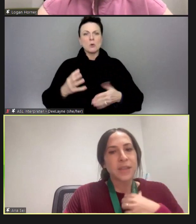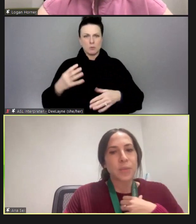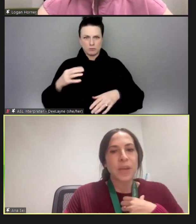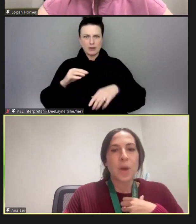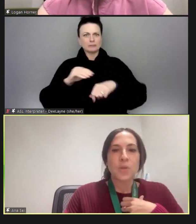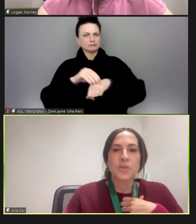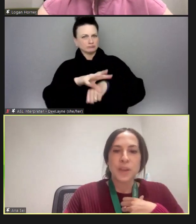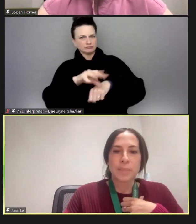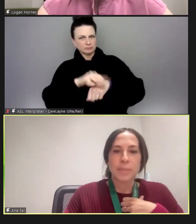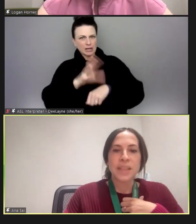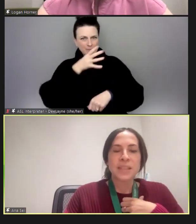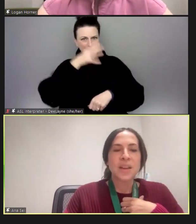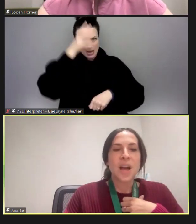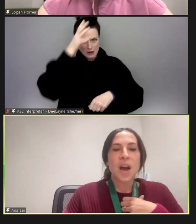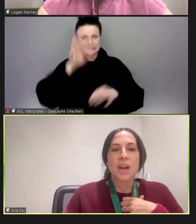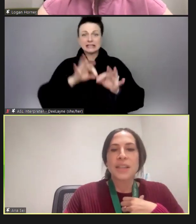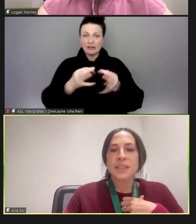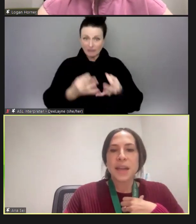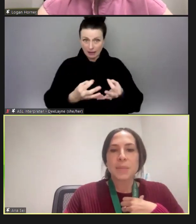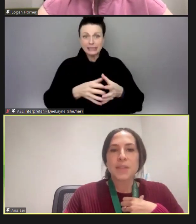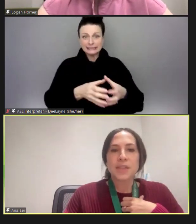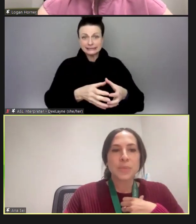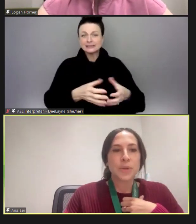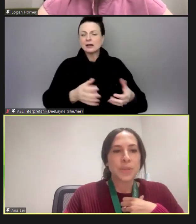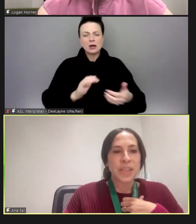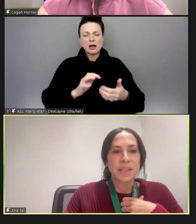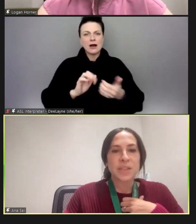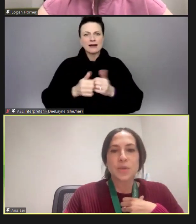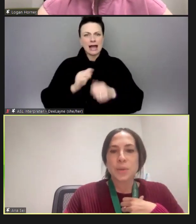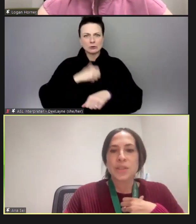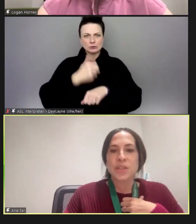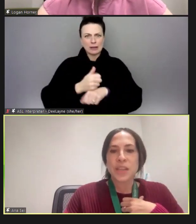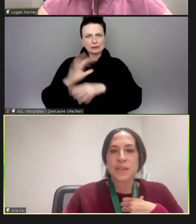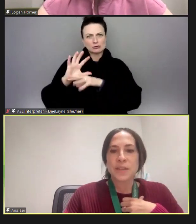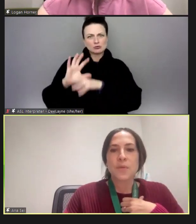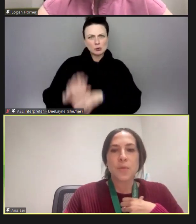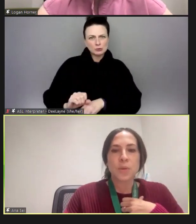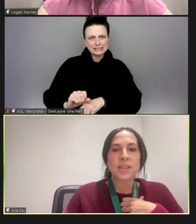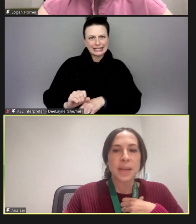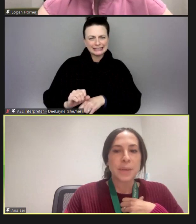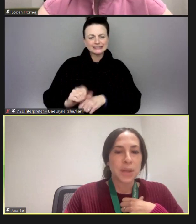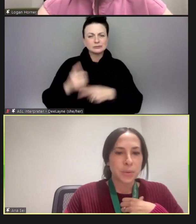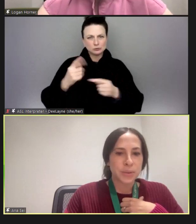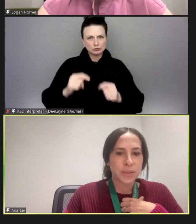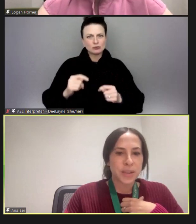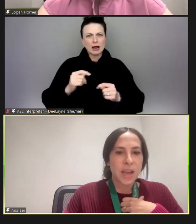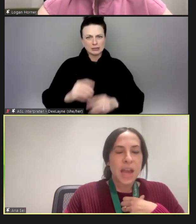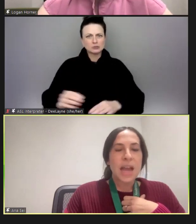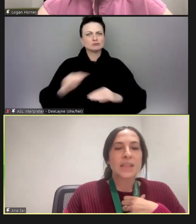we coach families on establishing